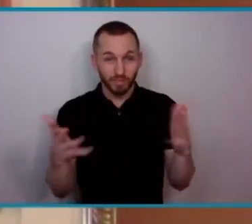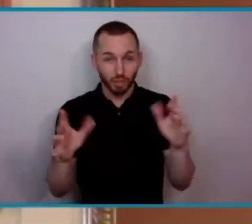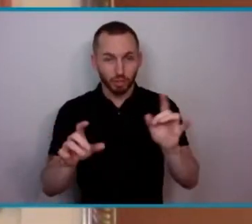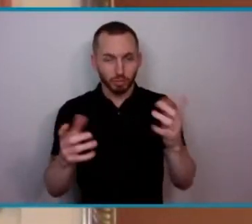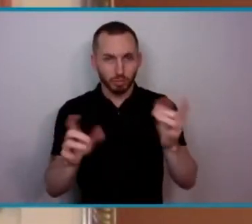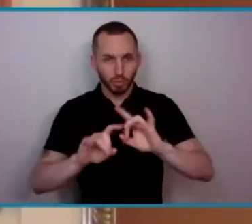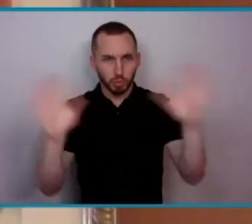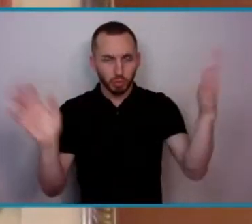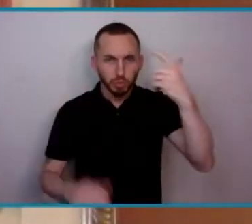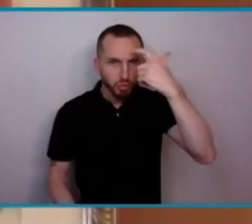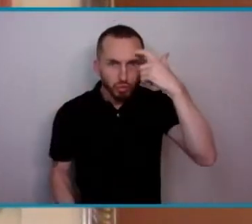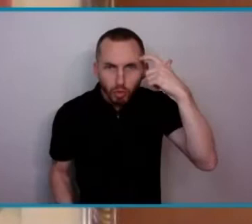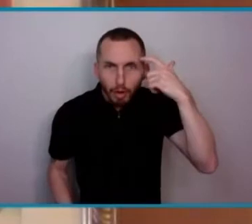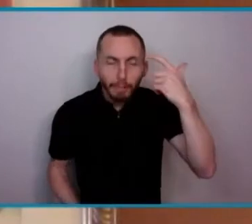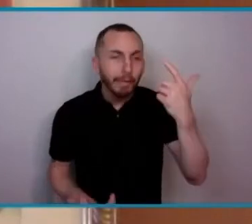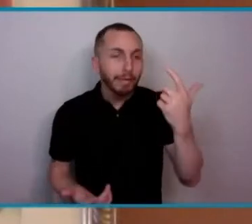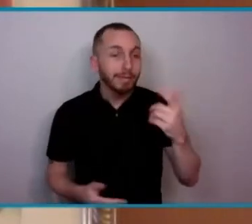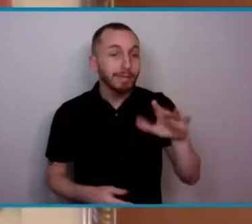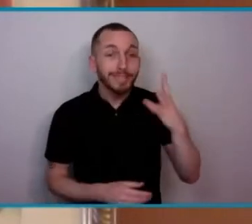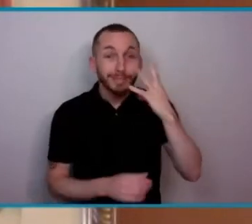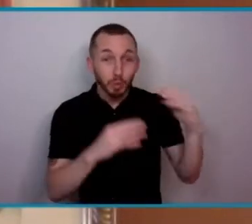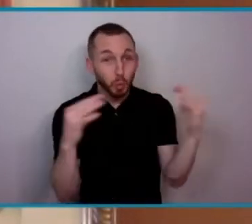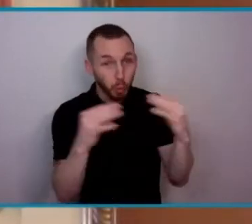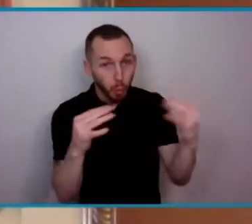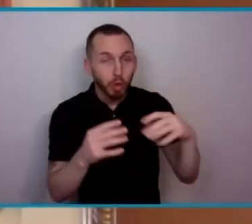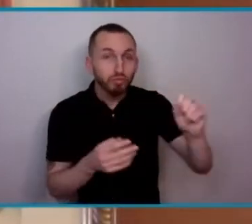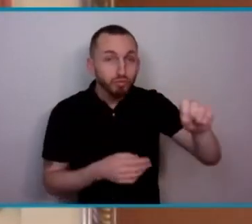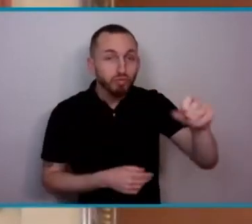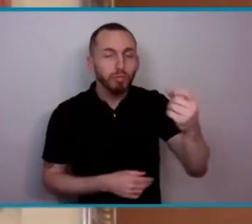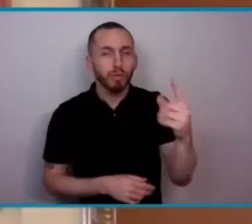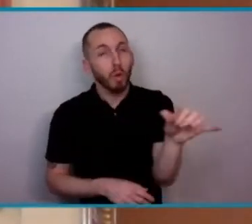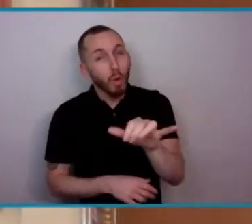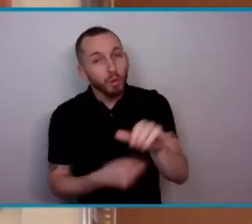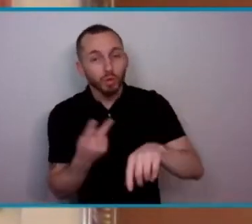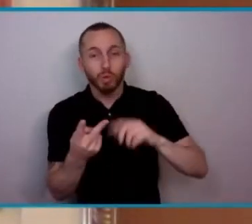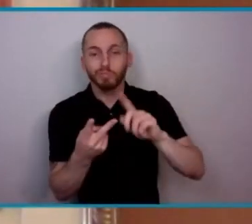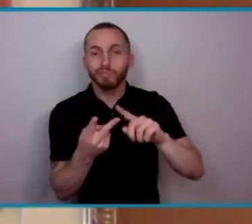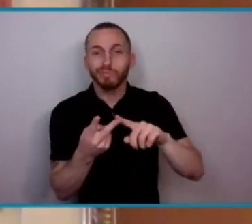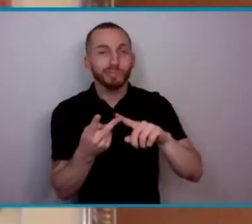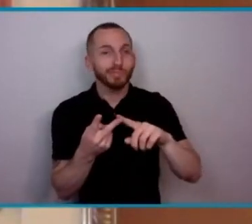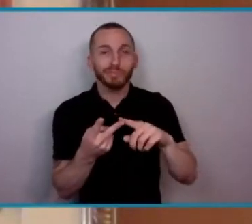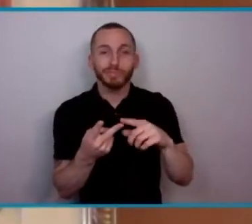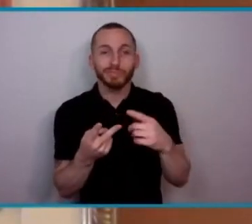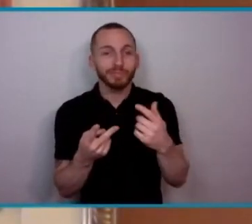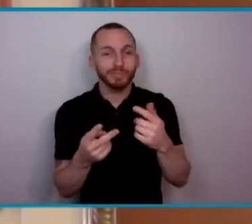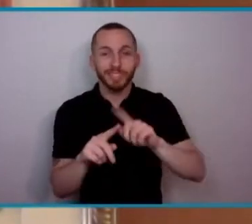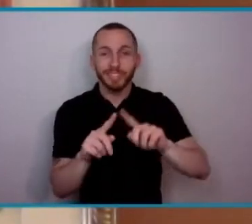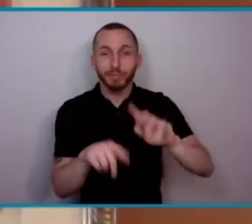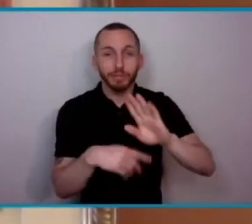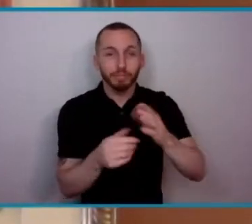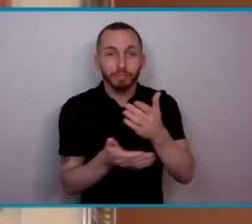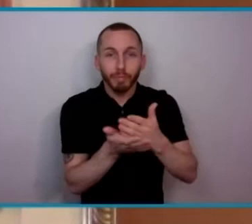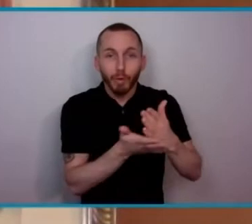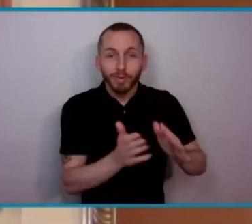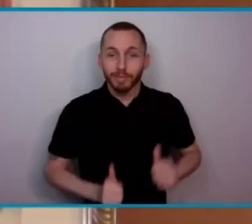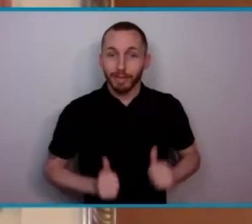they experience in war but in other parts of our lives where people are so traumatized.